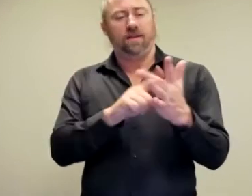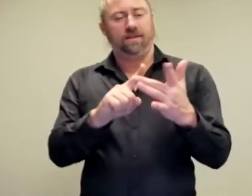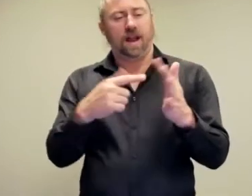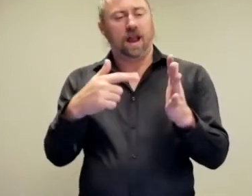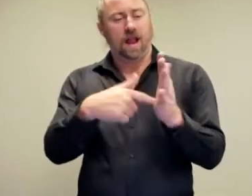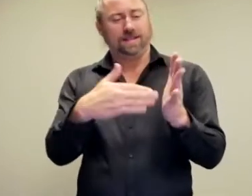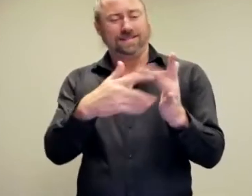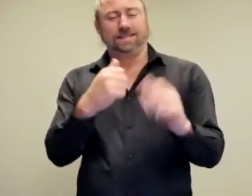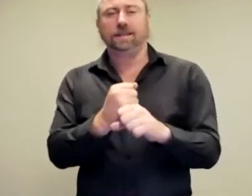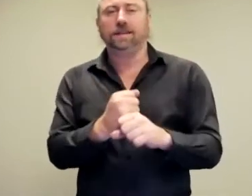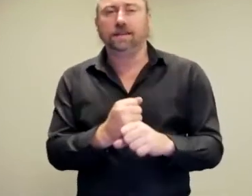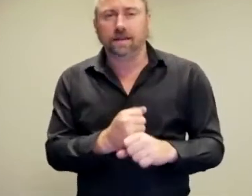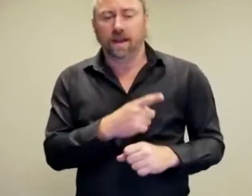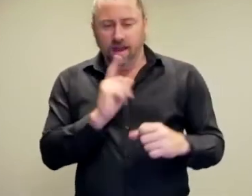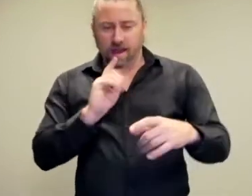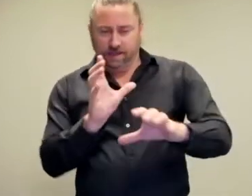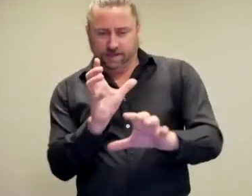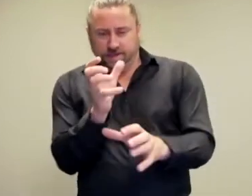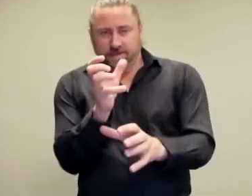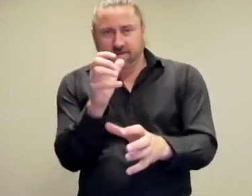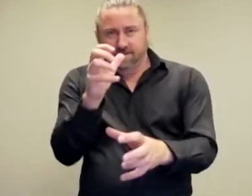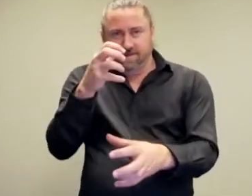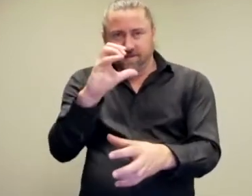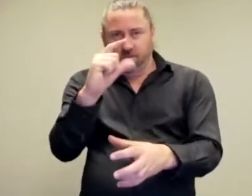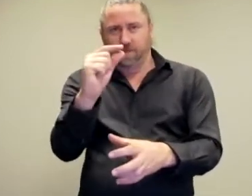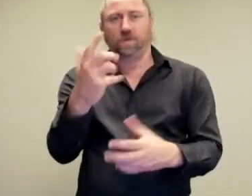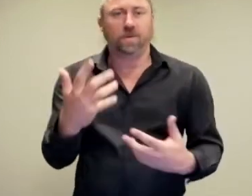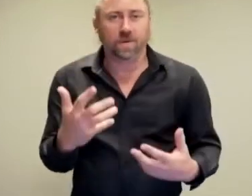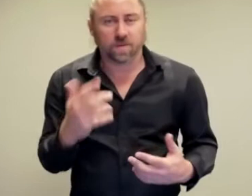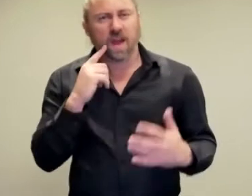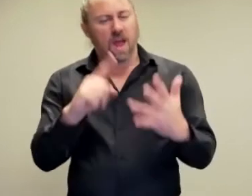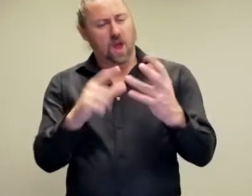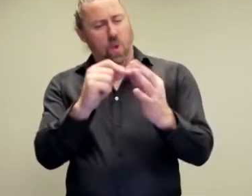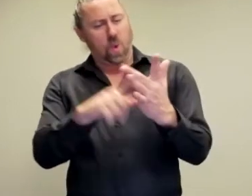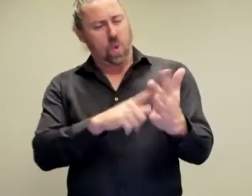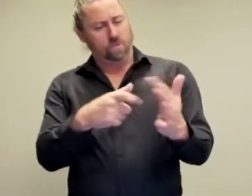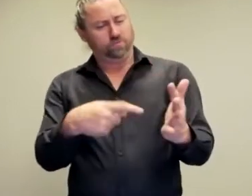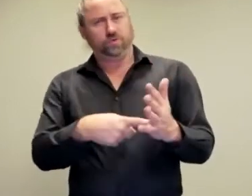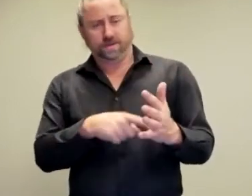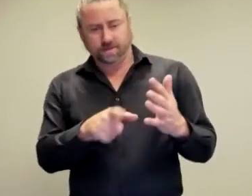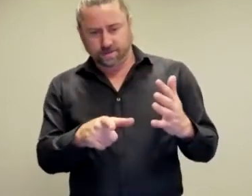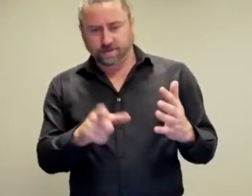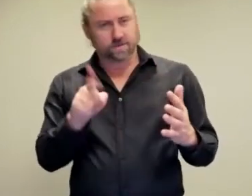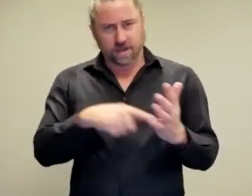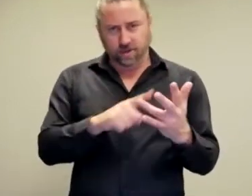Their very abstract bodies suggest a distinct objecthood that I actually began to pursue in my